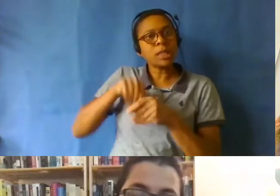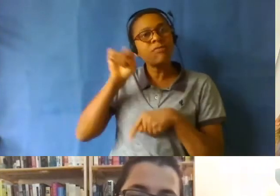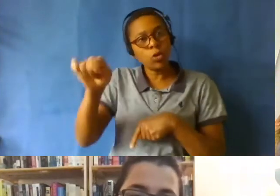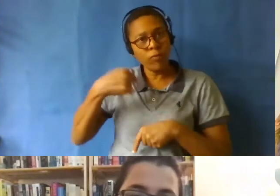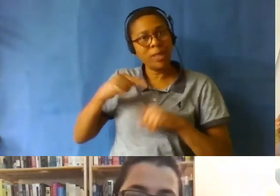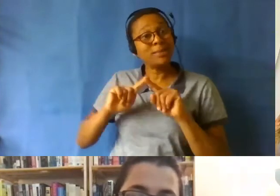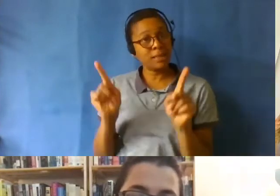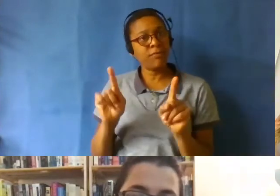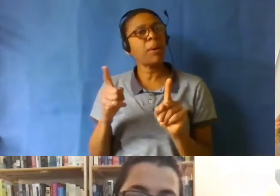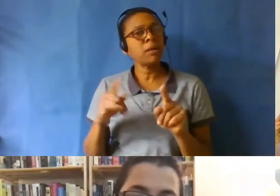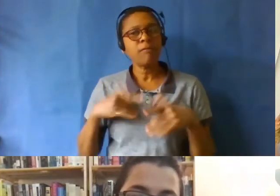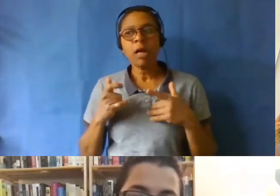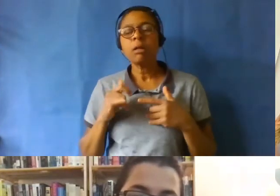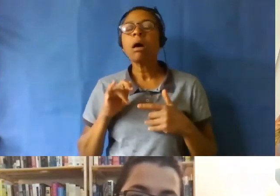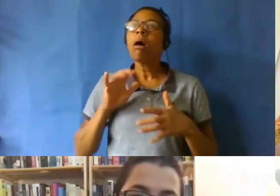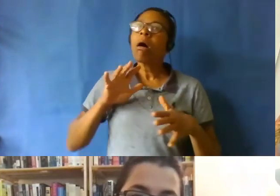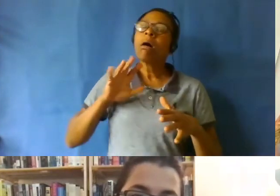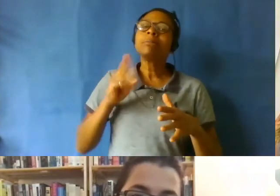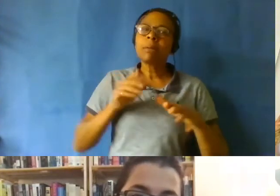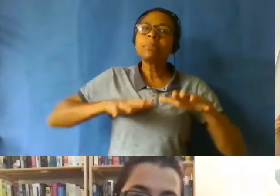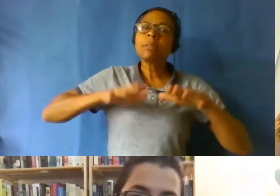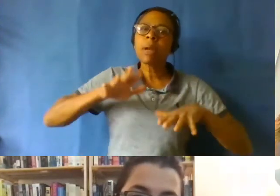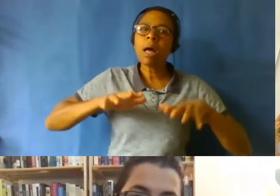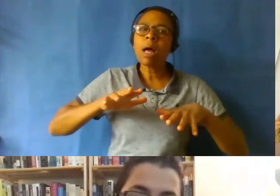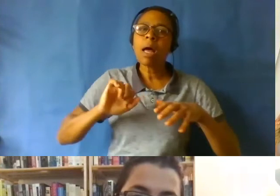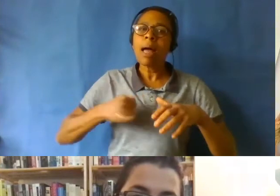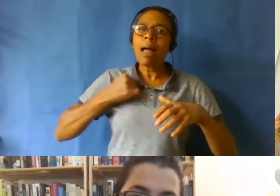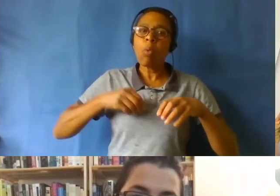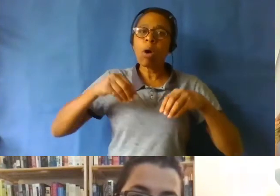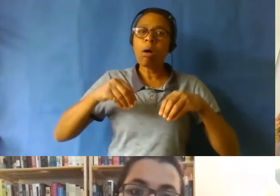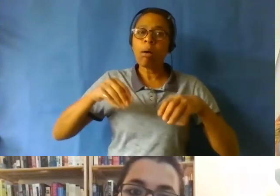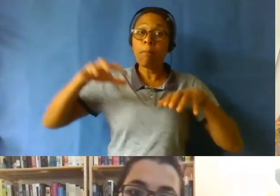we are not positioned in the same way at all but still there was resonance in